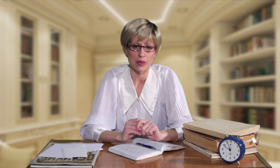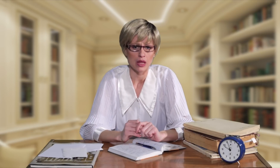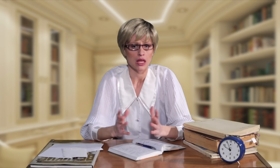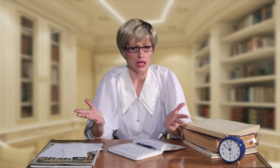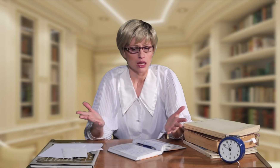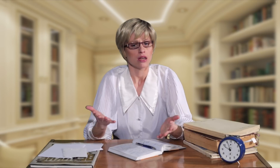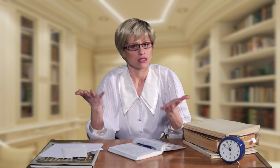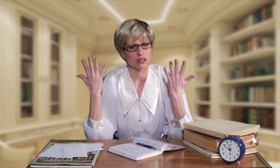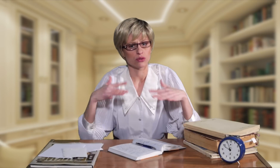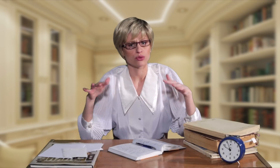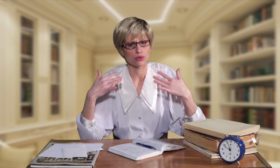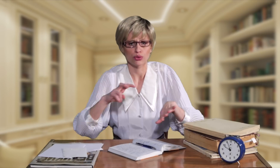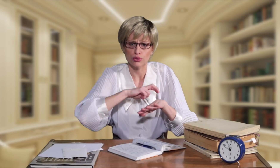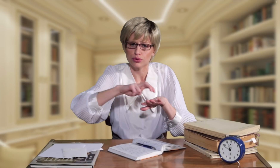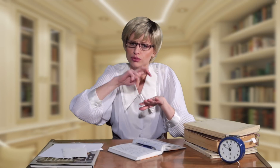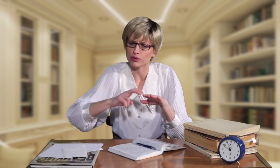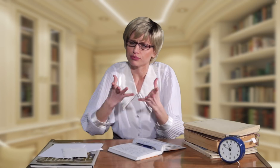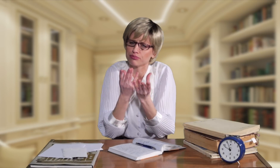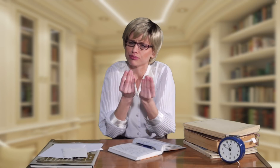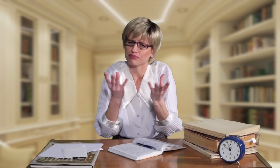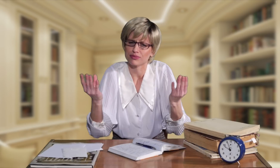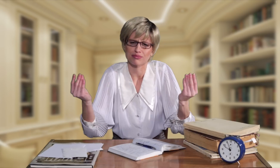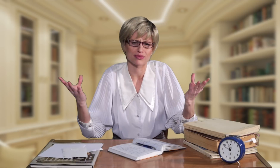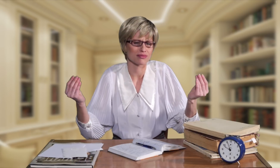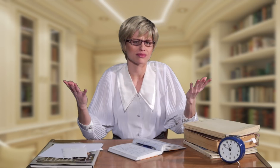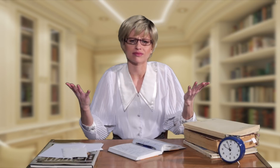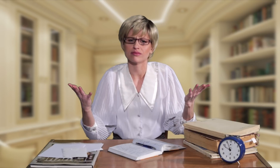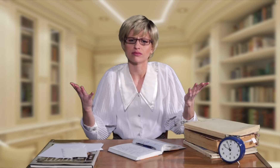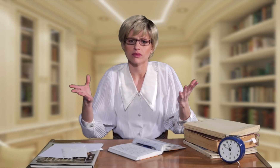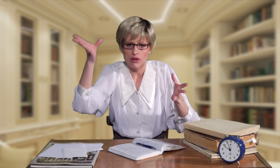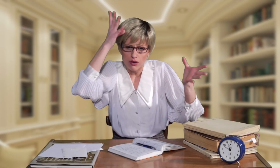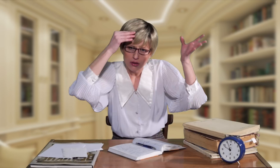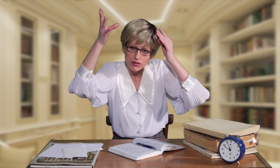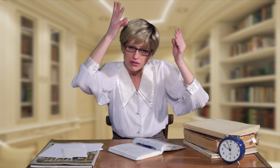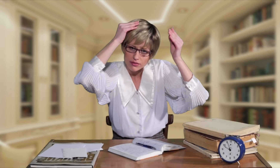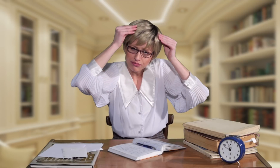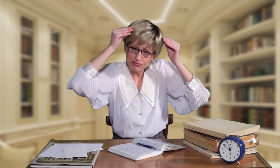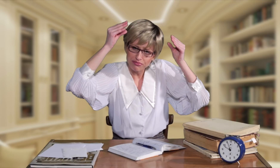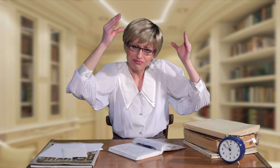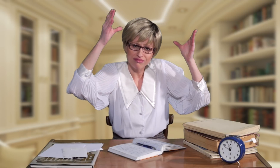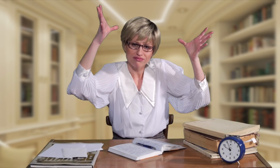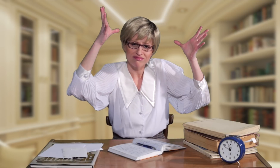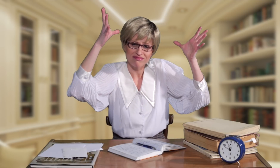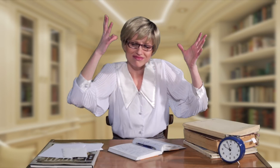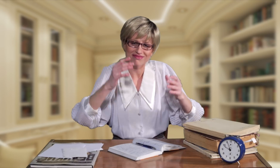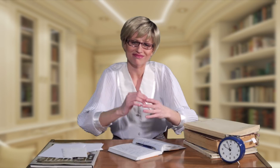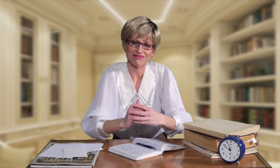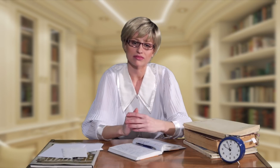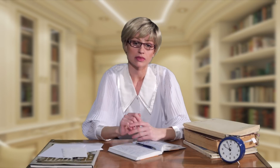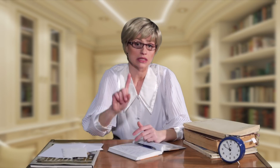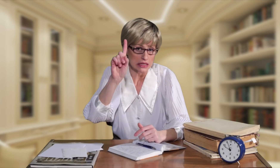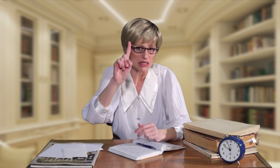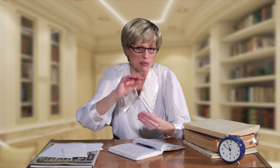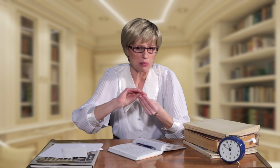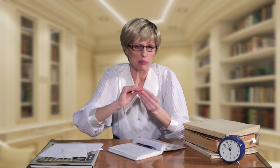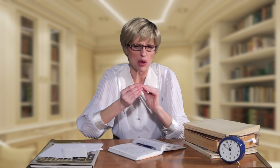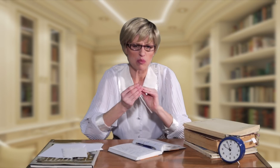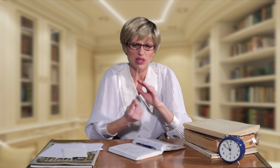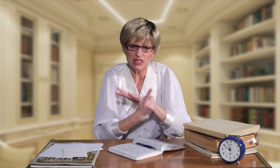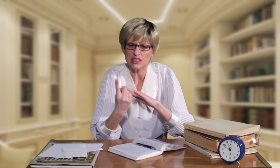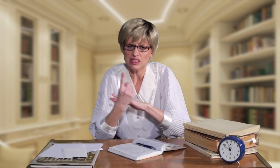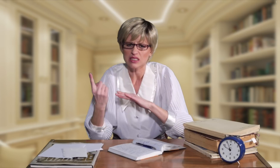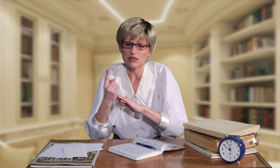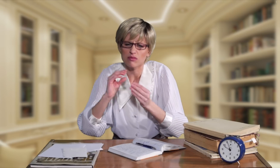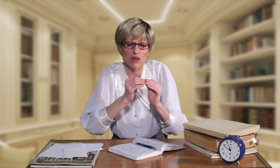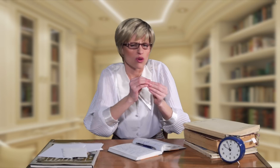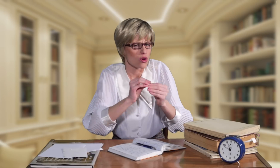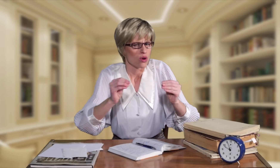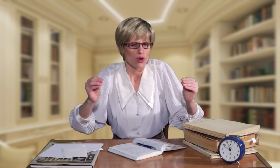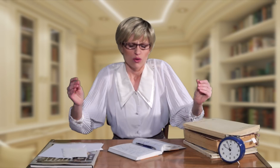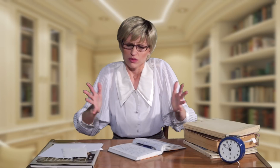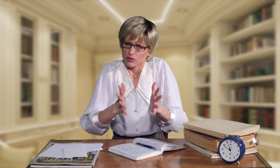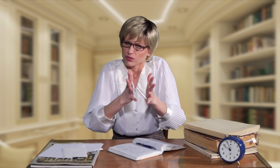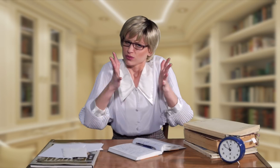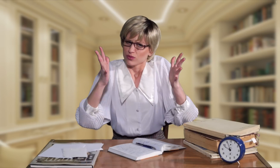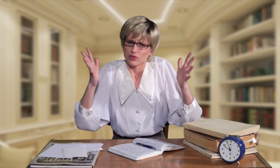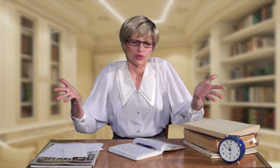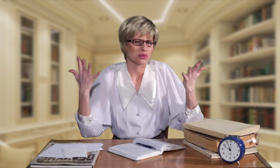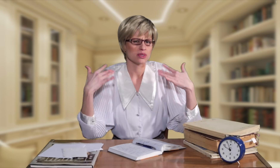During my numerous travels, I had many experiences and faced many challenges.